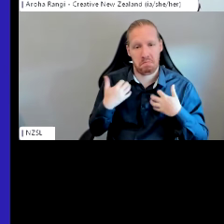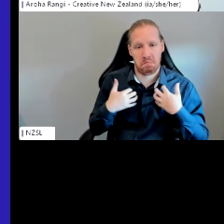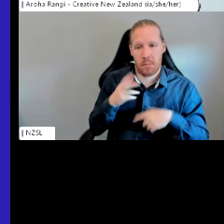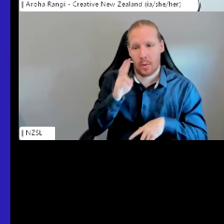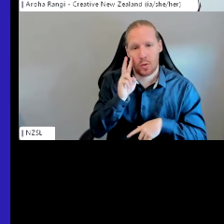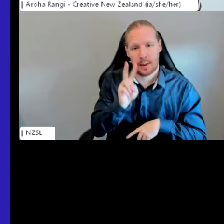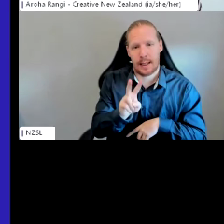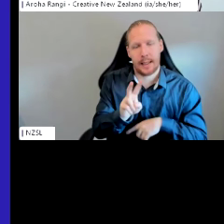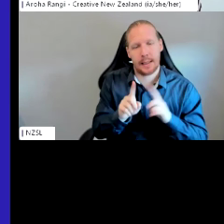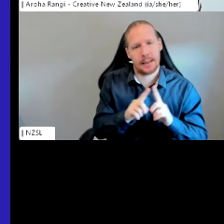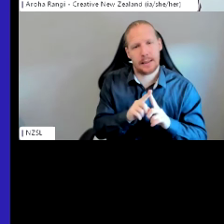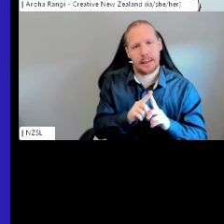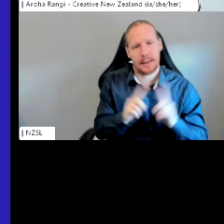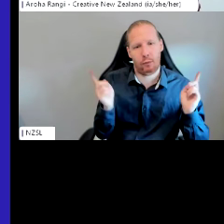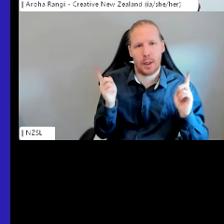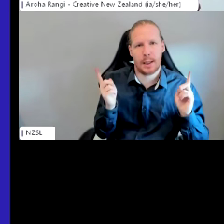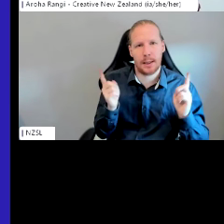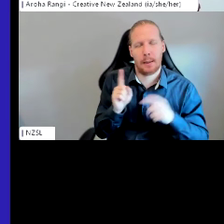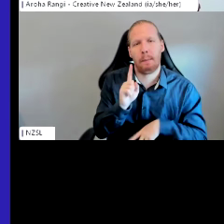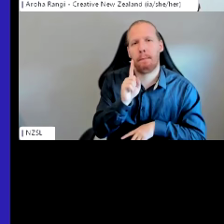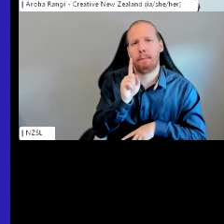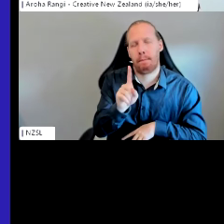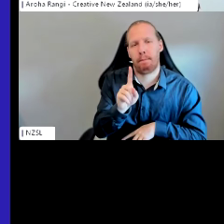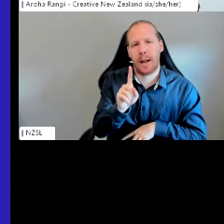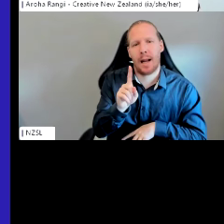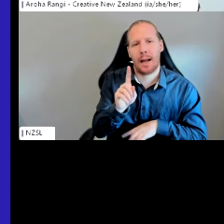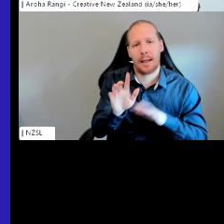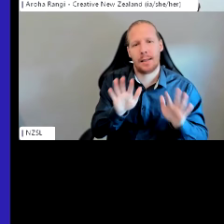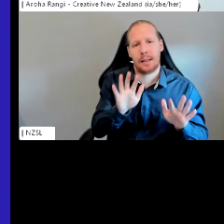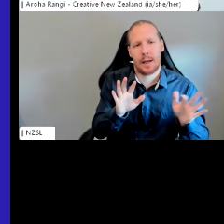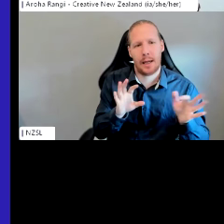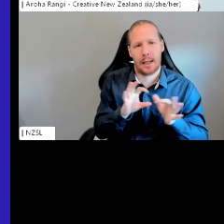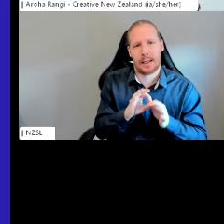different but but which has elements which are which stimulation would like because it's